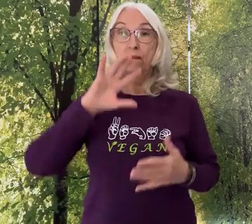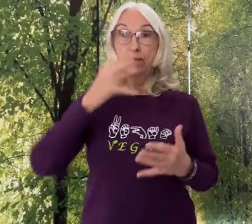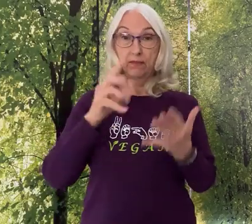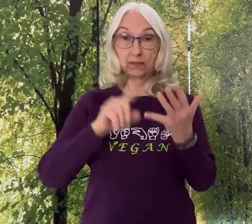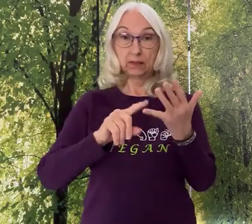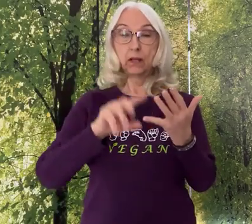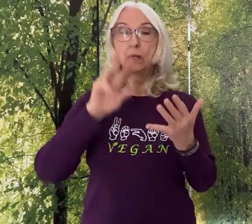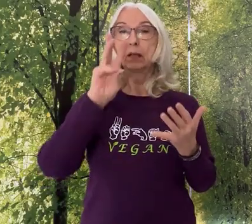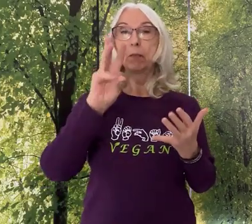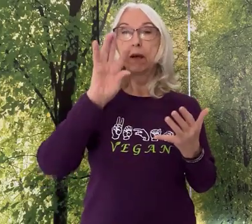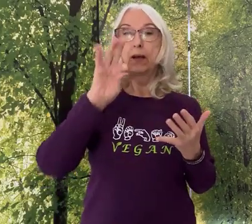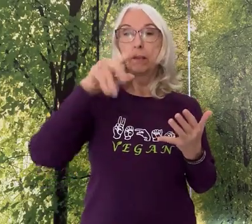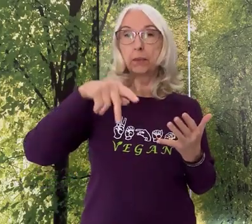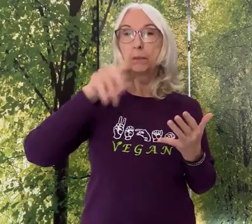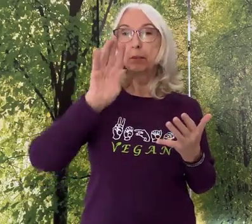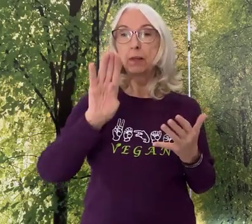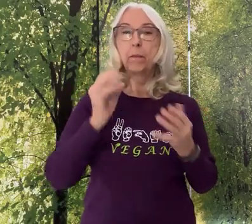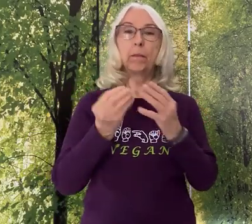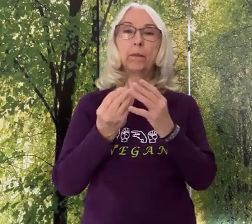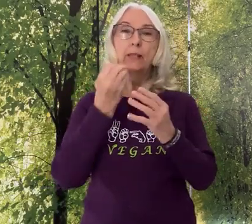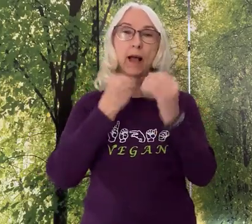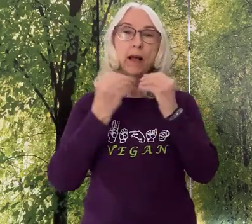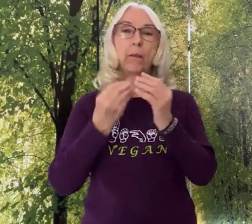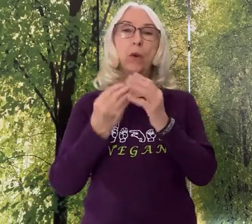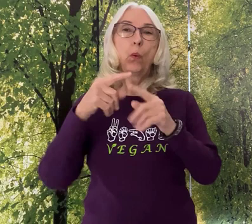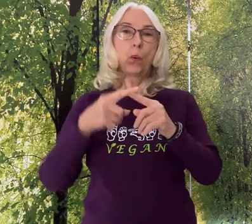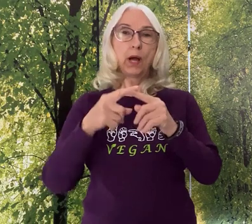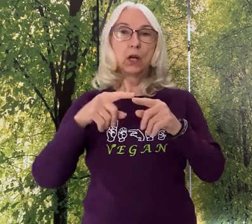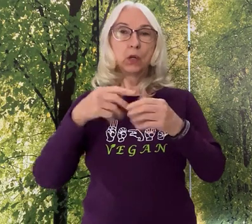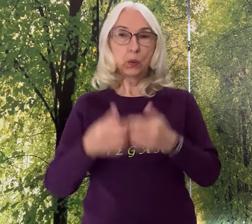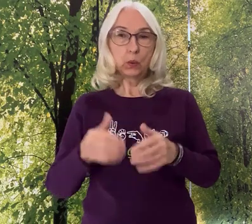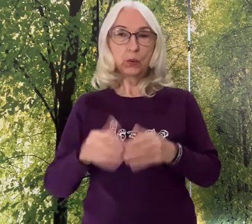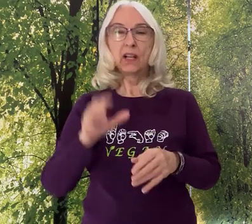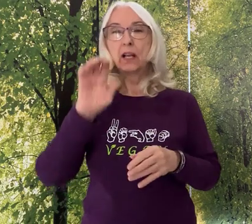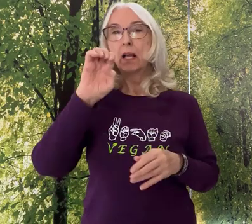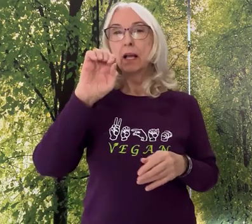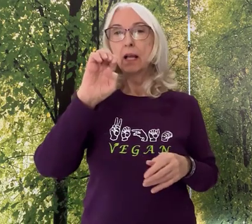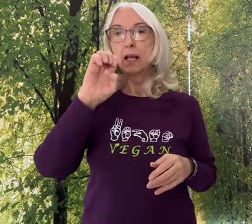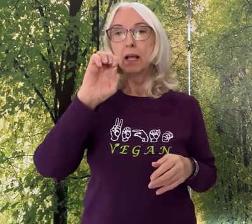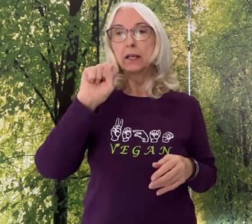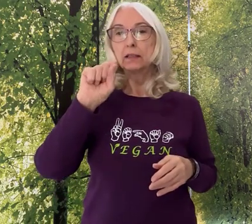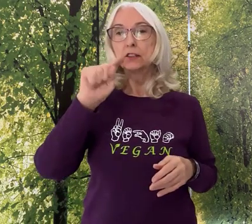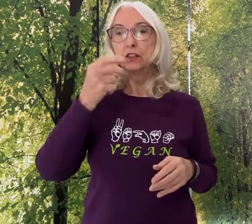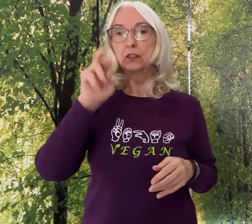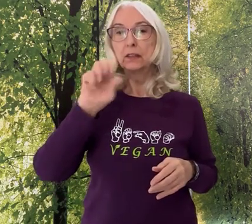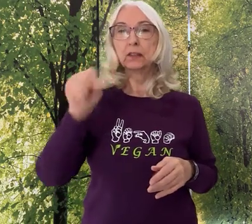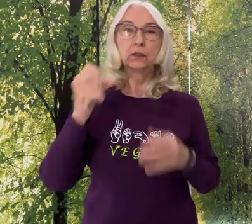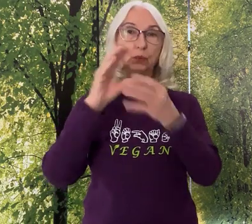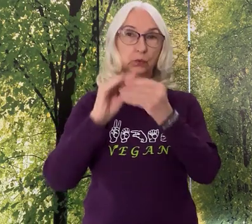5. WFPB Diet Weight Loss: Esther’s Story